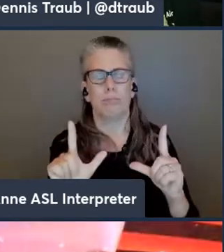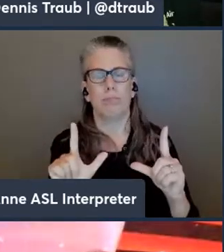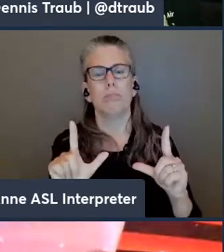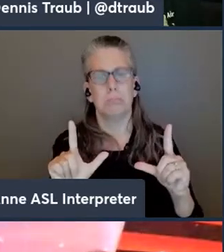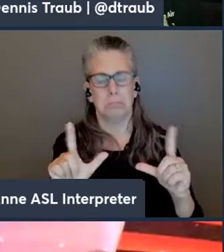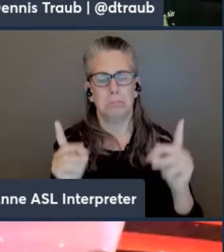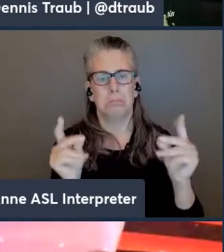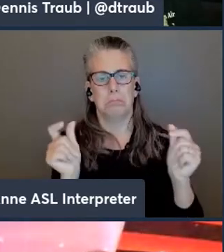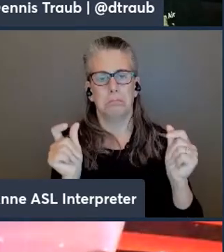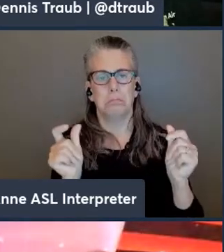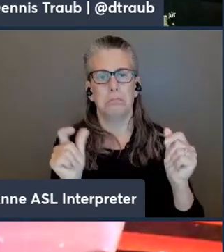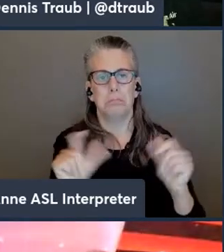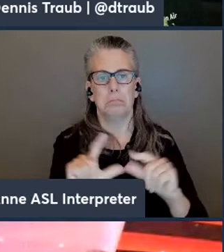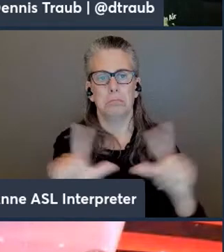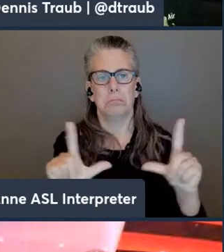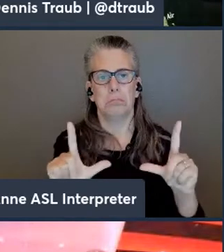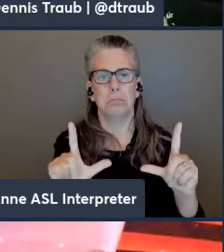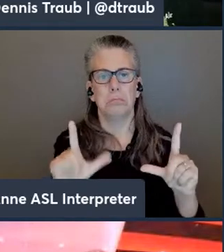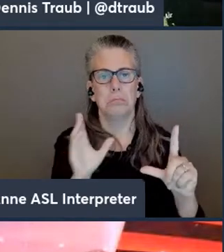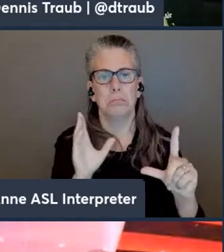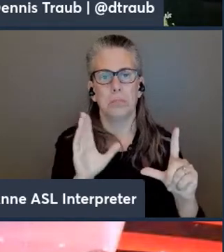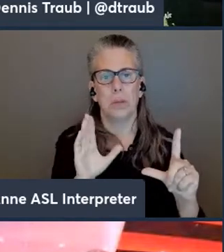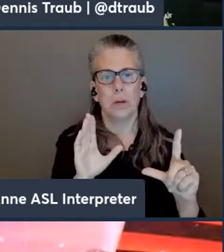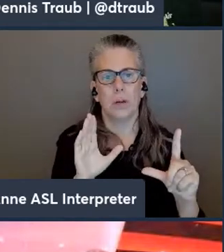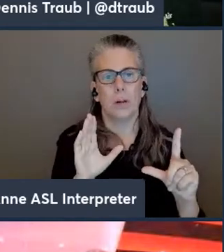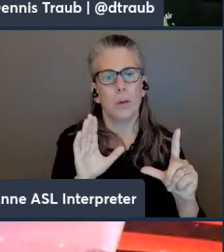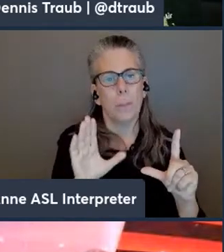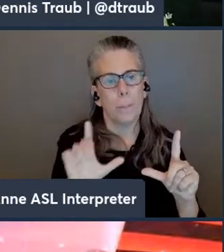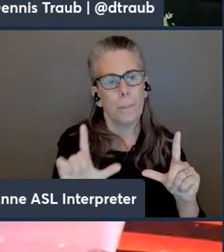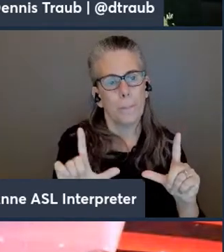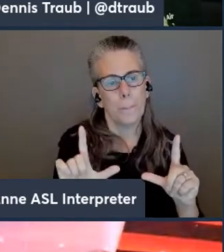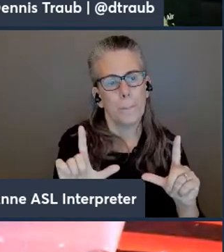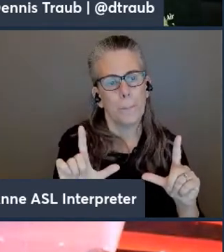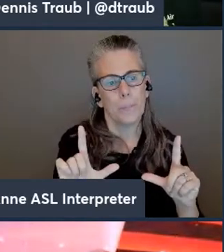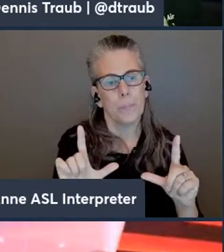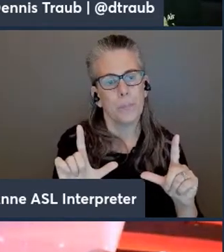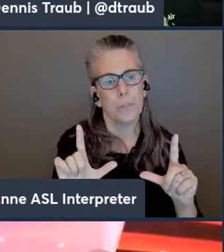and puts you right into a couple step process